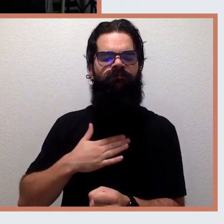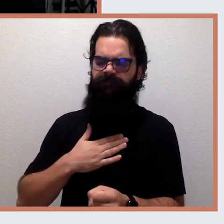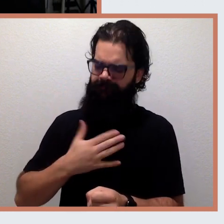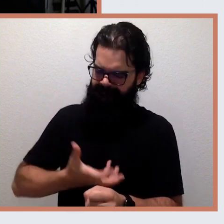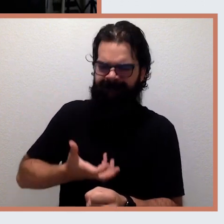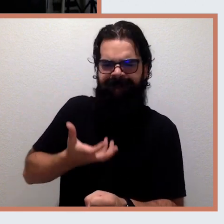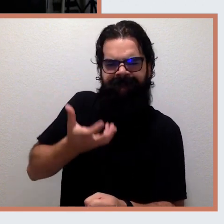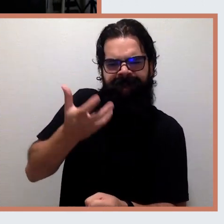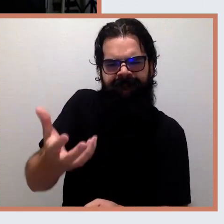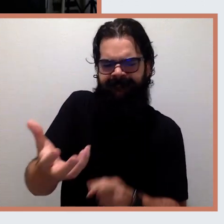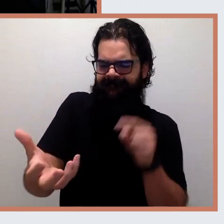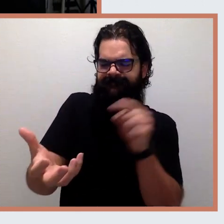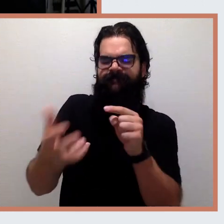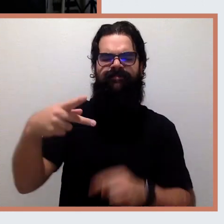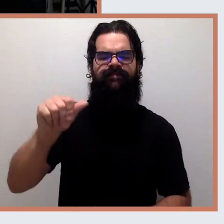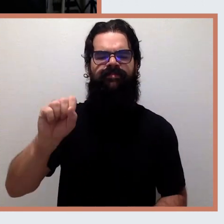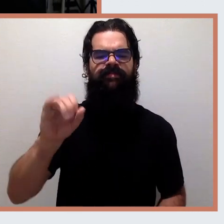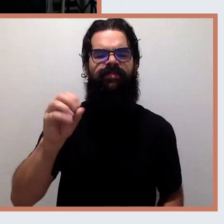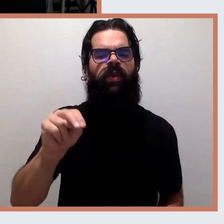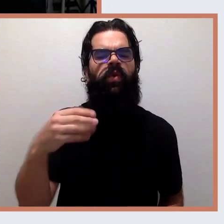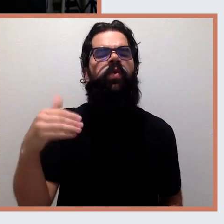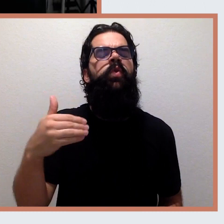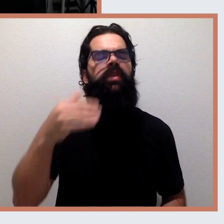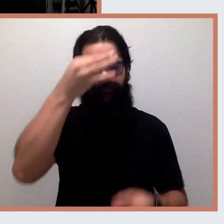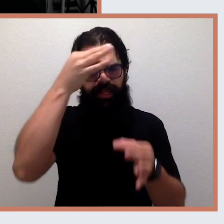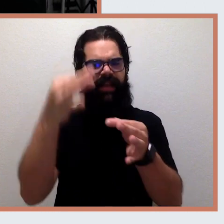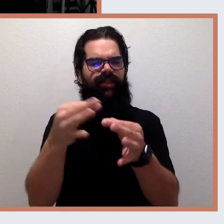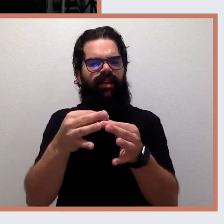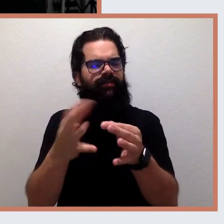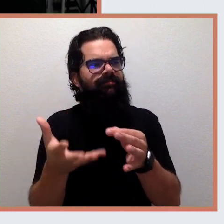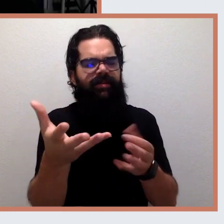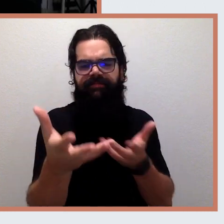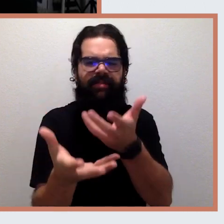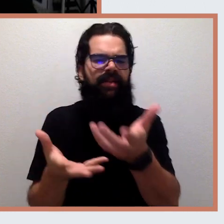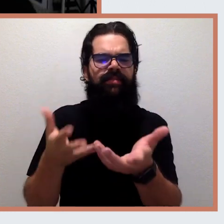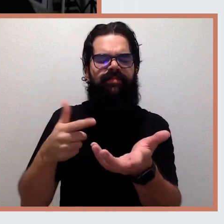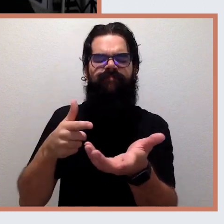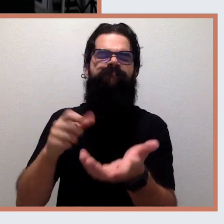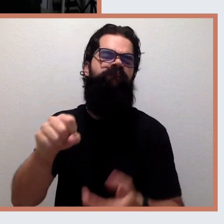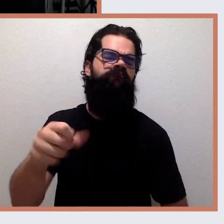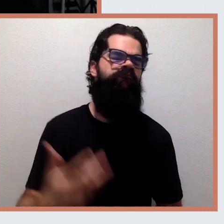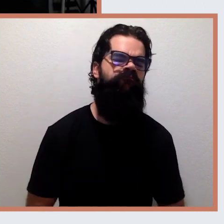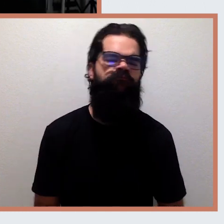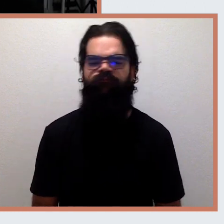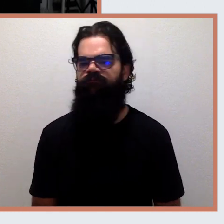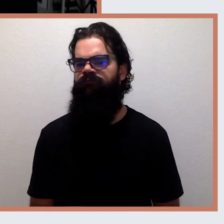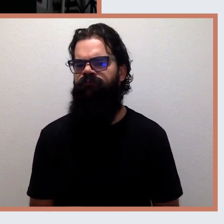I'm a firm believer in magic too. You know what I mean, you put out the intention, you put out the love, you put out the passion, and you just go and you have faith,